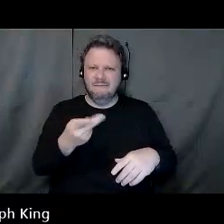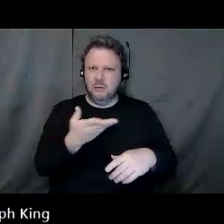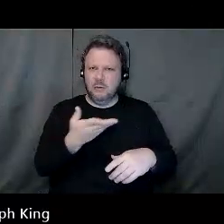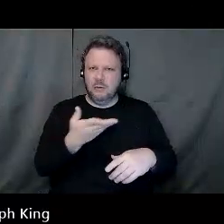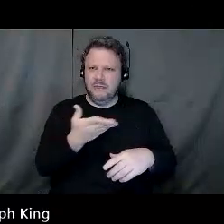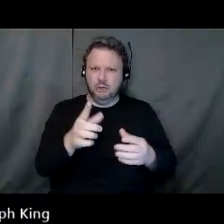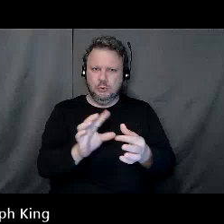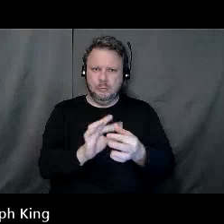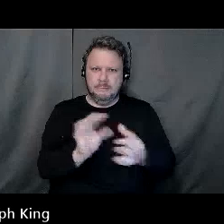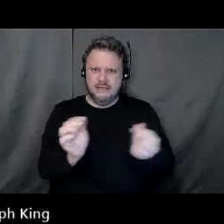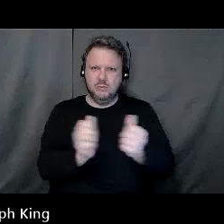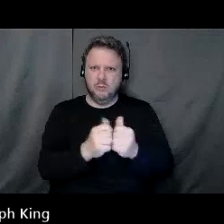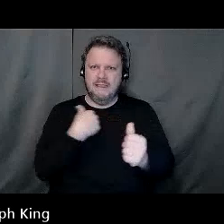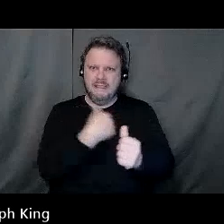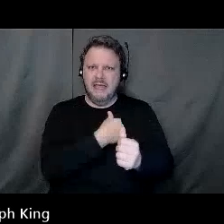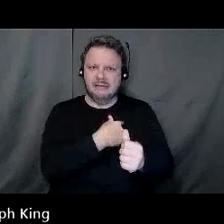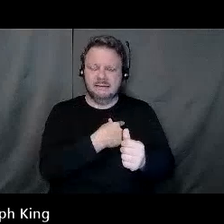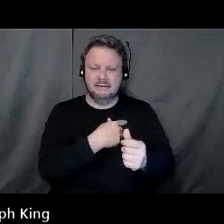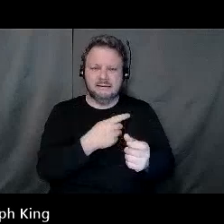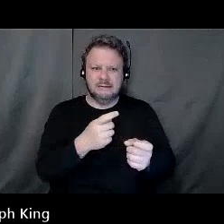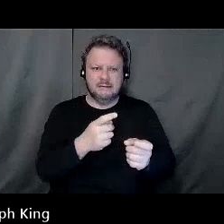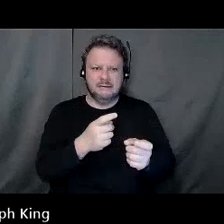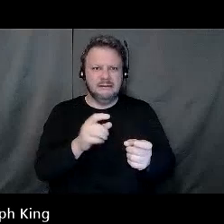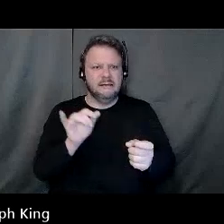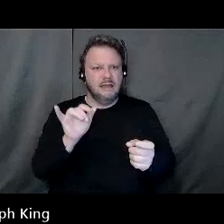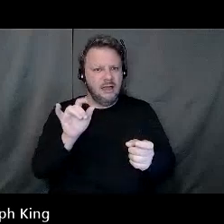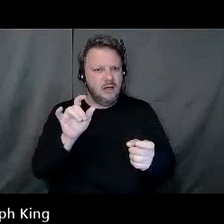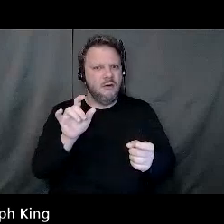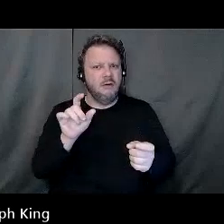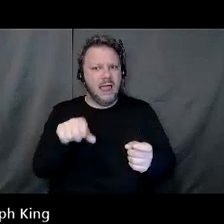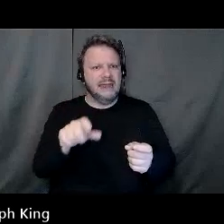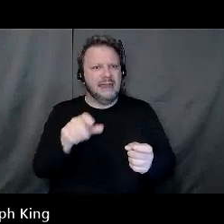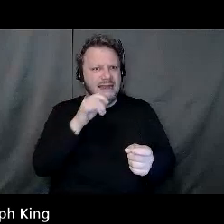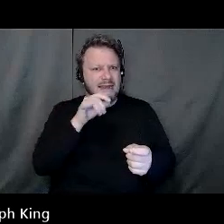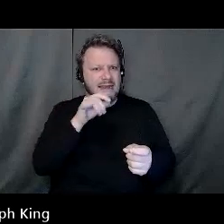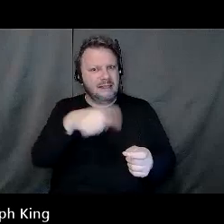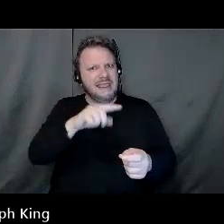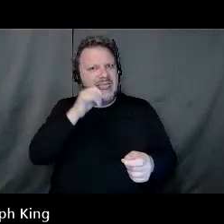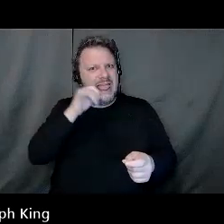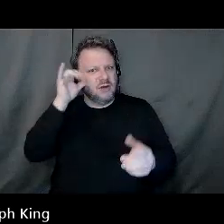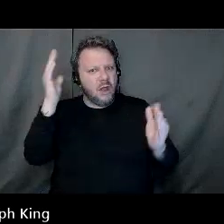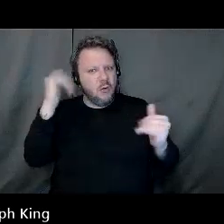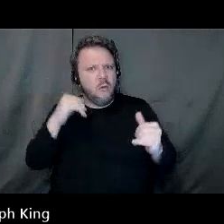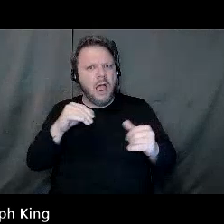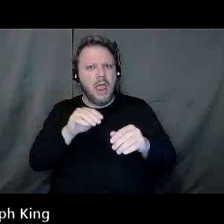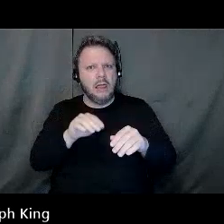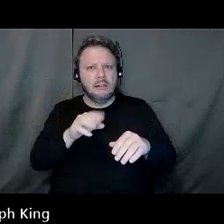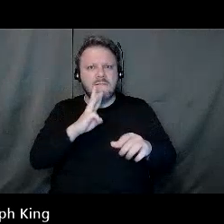here with us given our I thought, oh, I needed those folks yesterday because we had the flooding here in Chapel Hill.